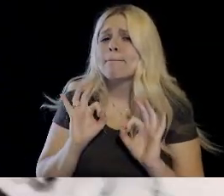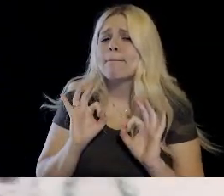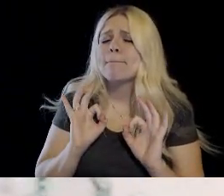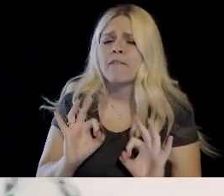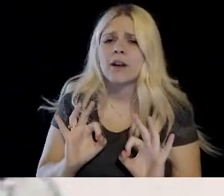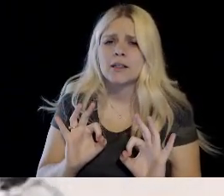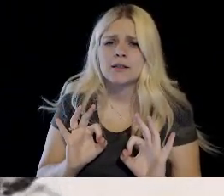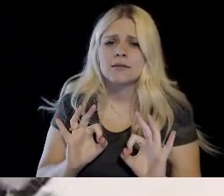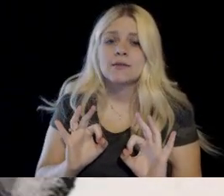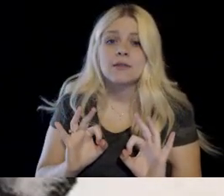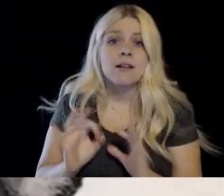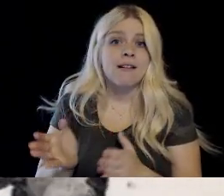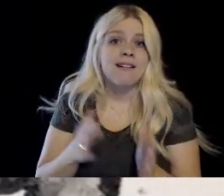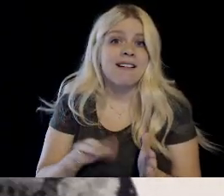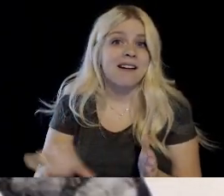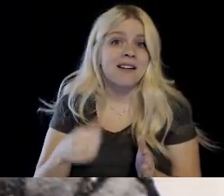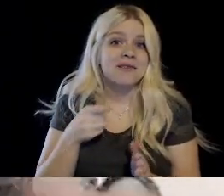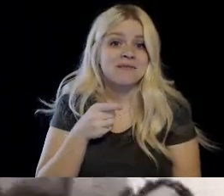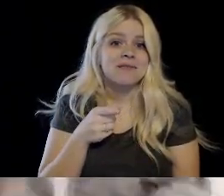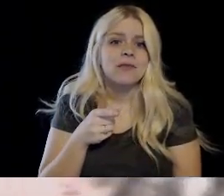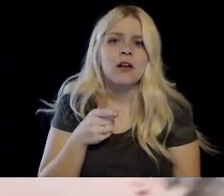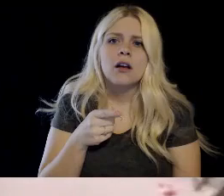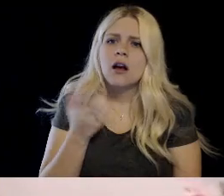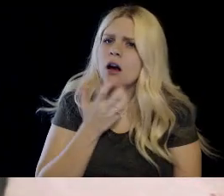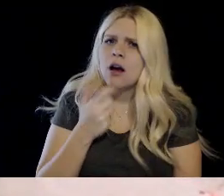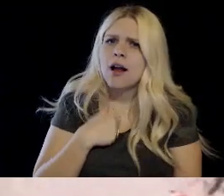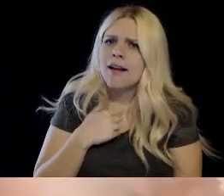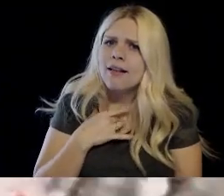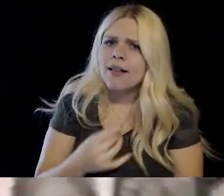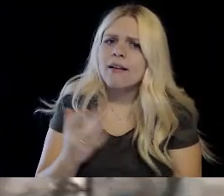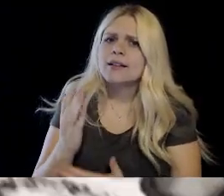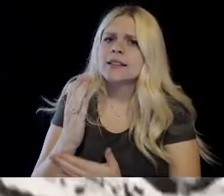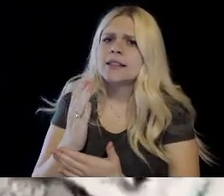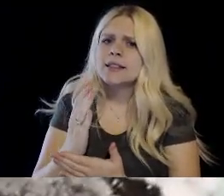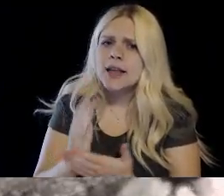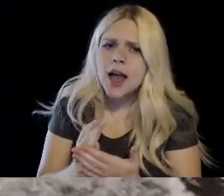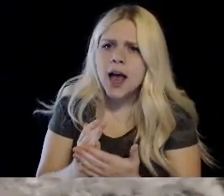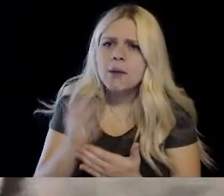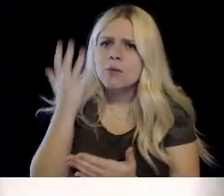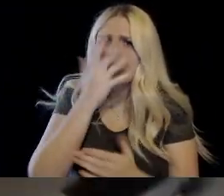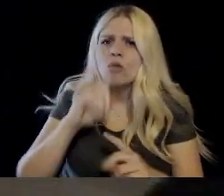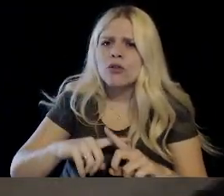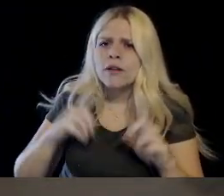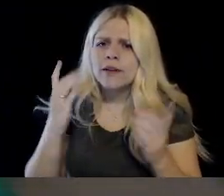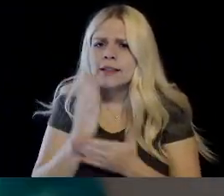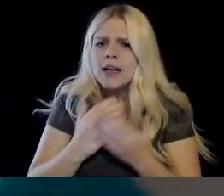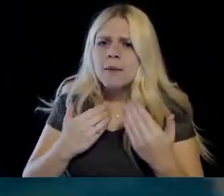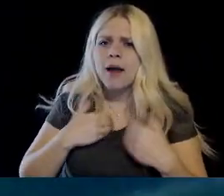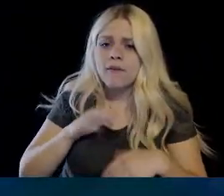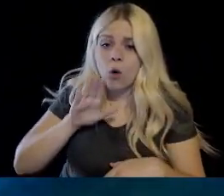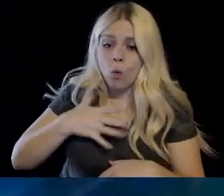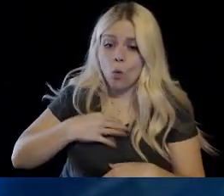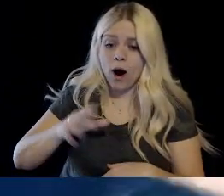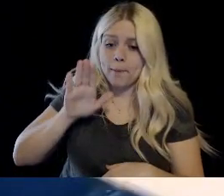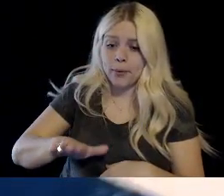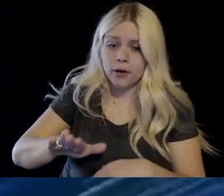Erica: And then here's the opposite. I like how you have some in negative space and then some printed. Joanne: And then here you can see their long nails.